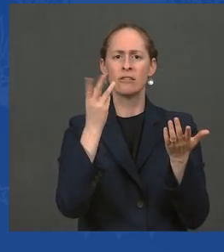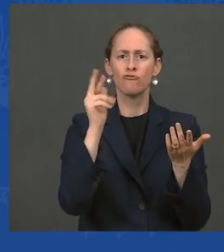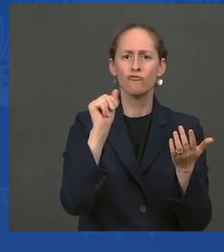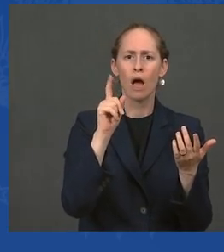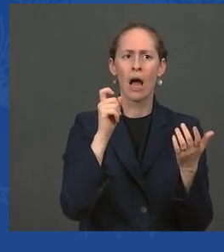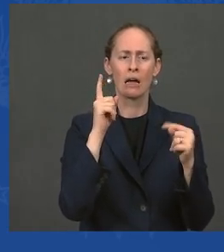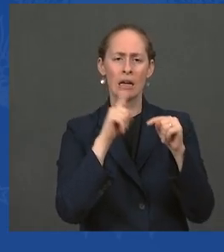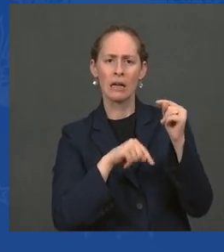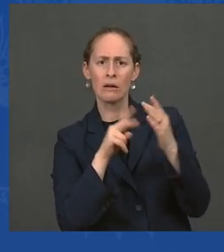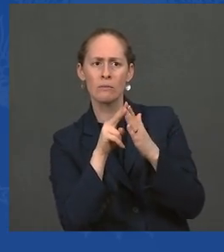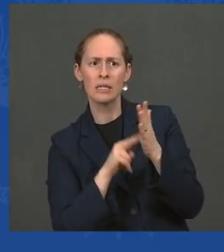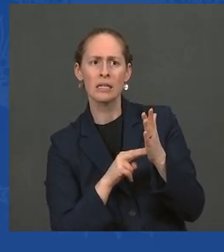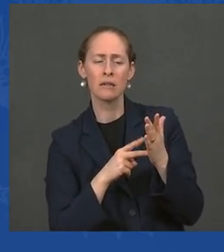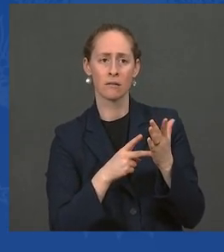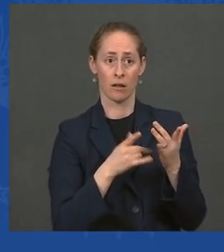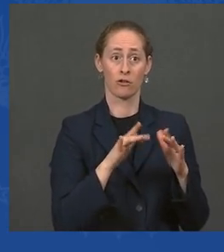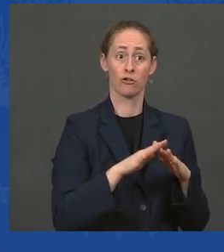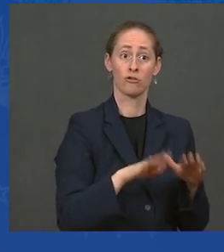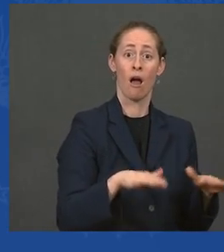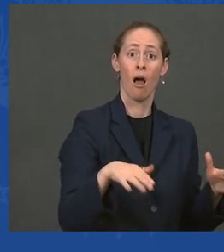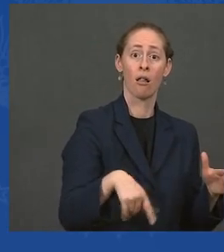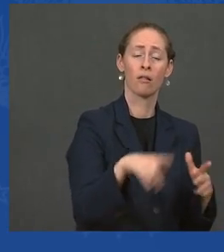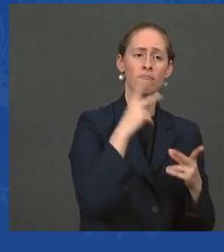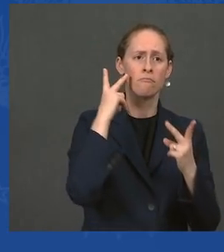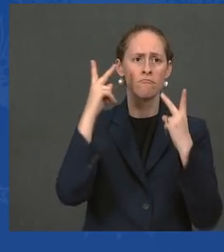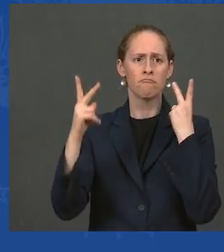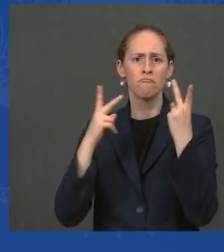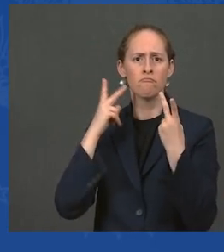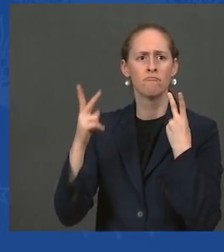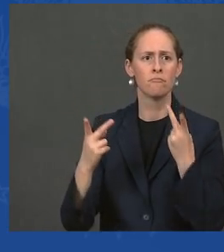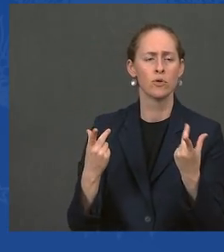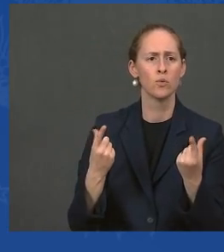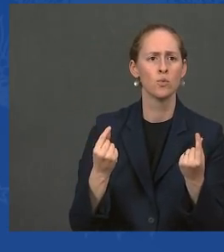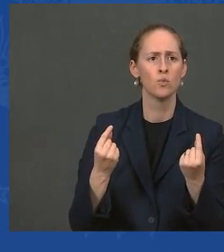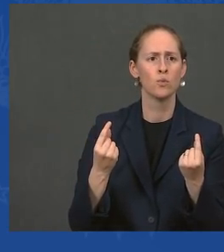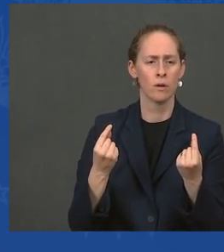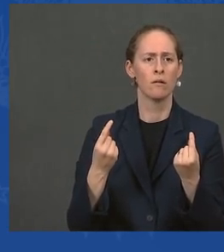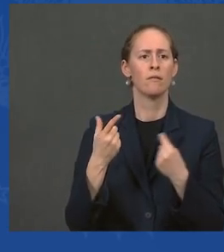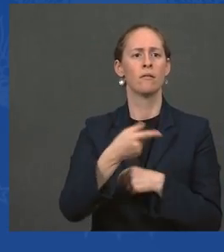the child coming from that middle-class home is going to have heard a million more words spoken --